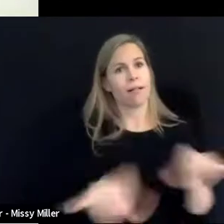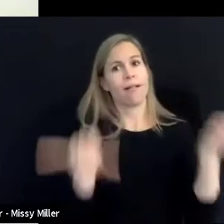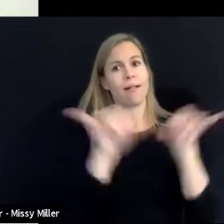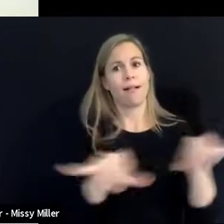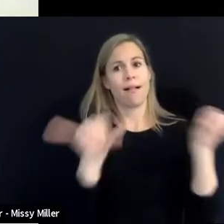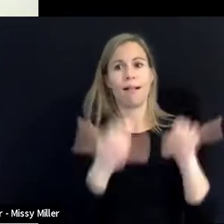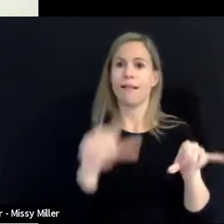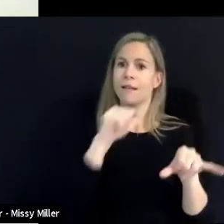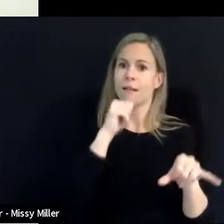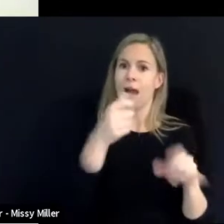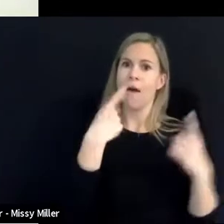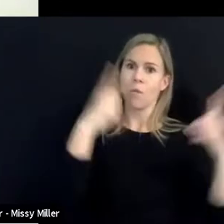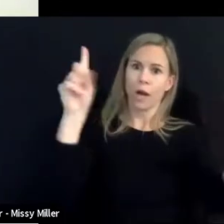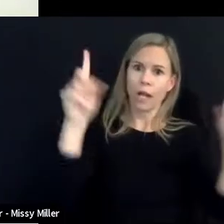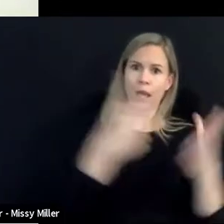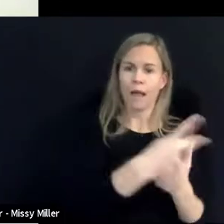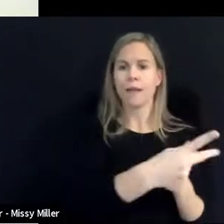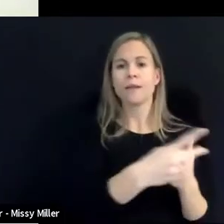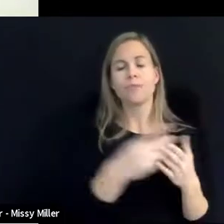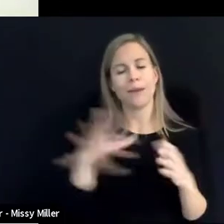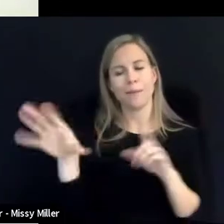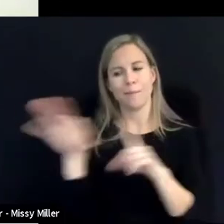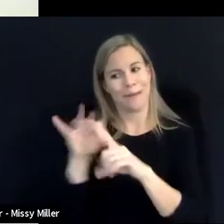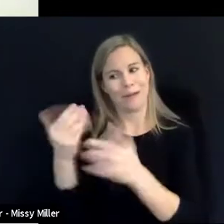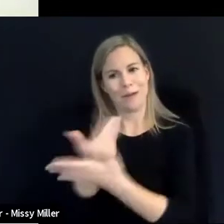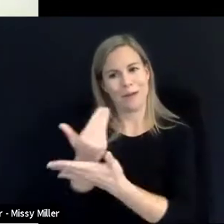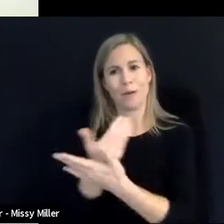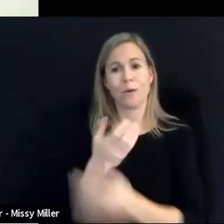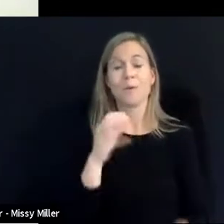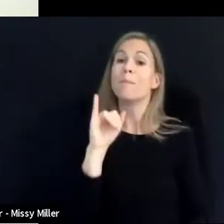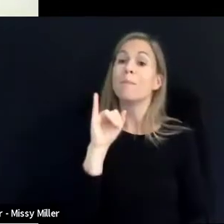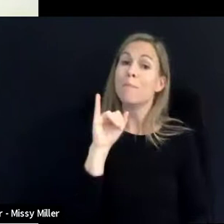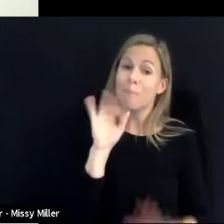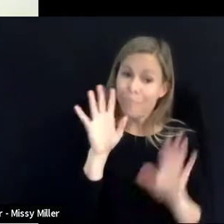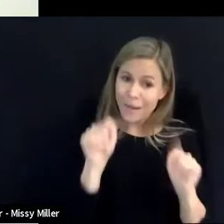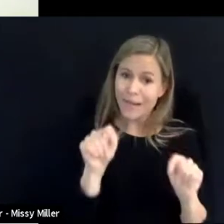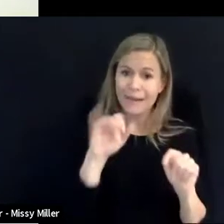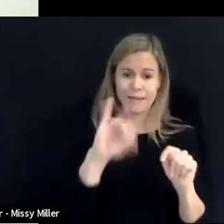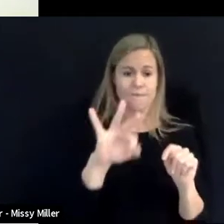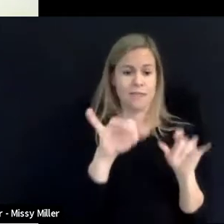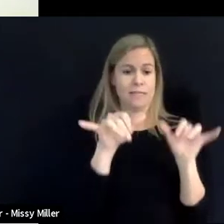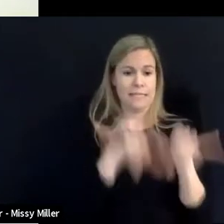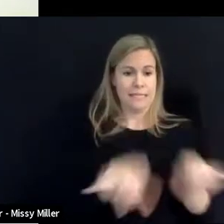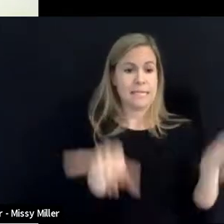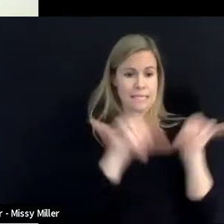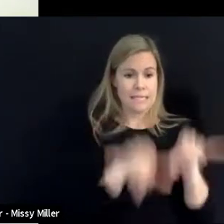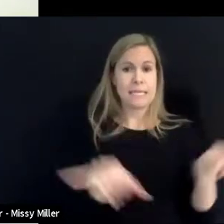and then obviously, you choose something else. But if you're inconsistent in how we respond to a behavior, the kid's gonna be inconsistent